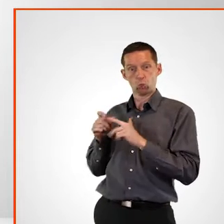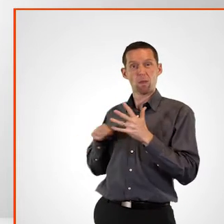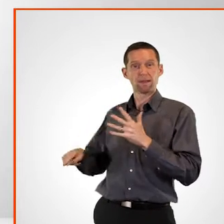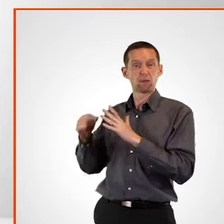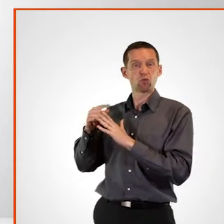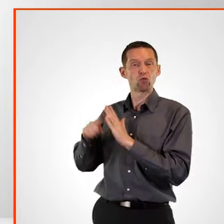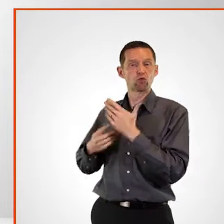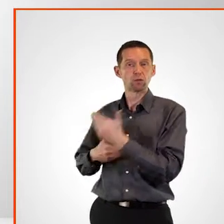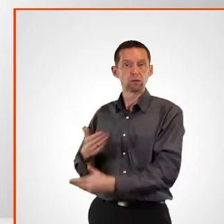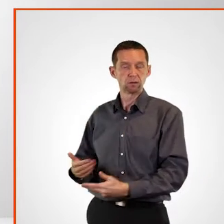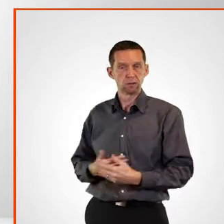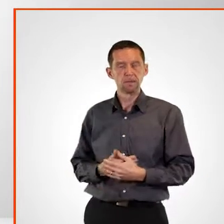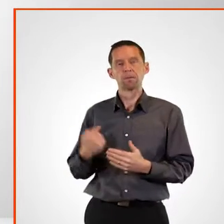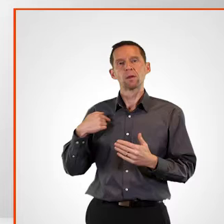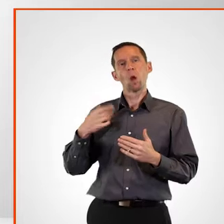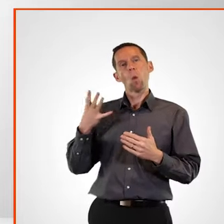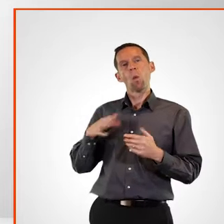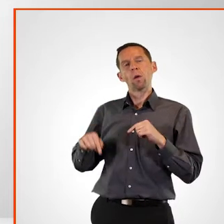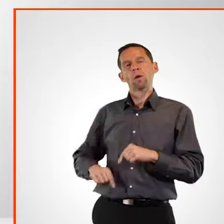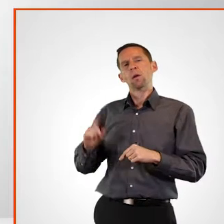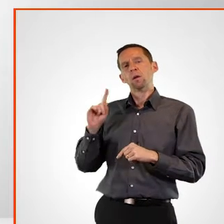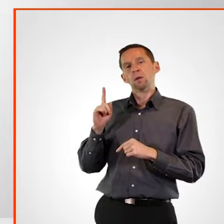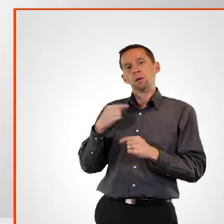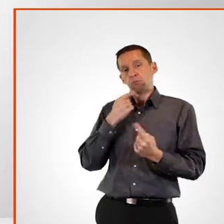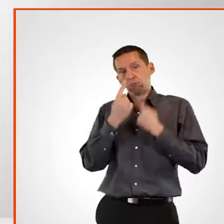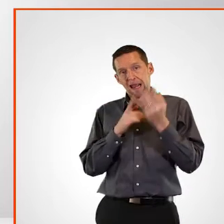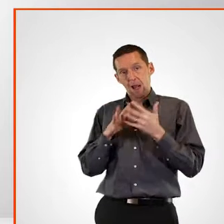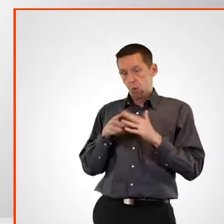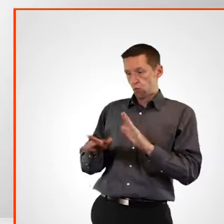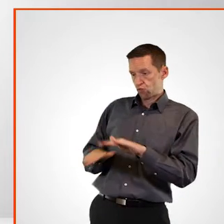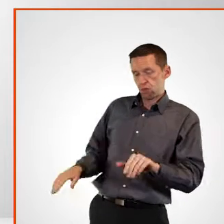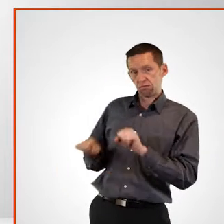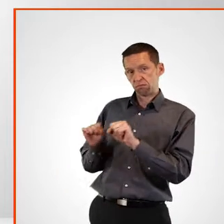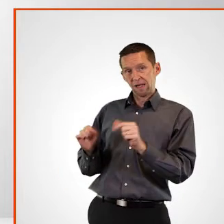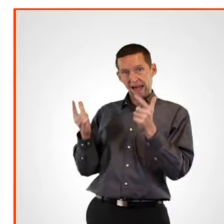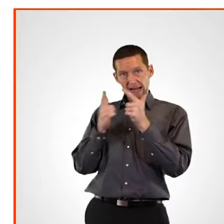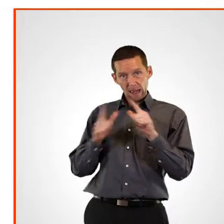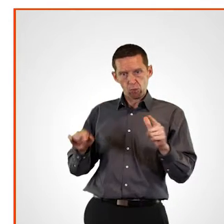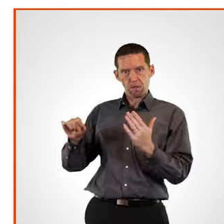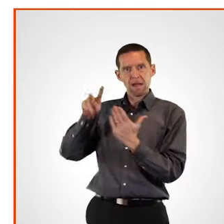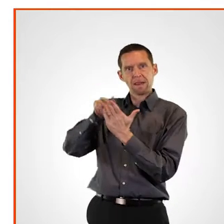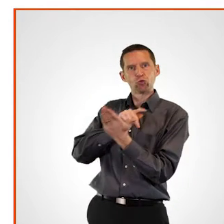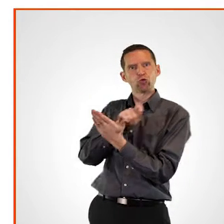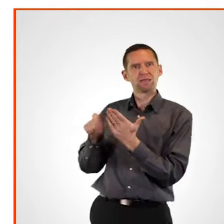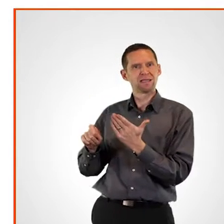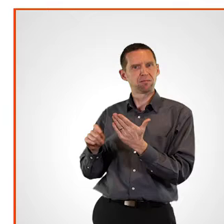but what I want to use it for is to talk to you about how these kids were doing in terms of their language and literacy development.